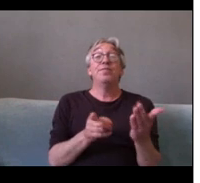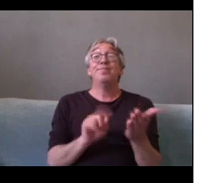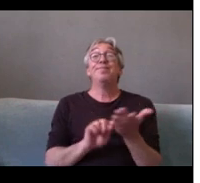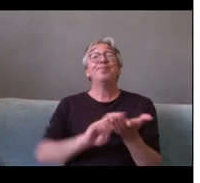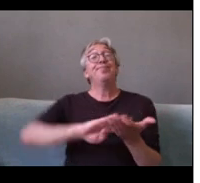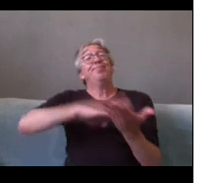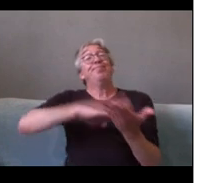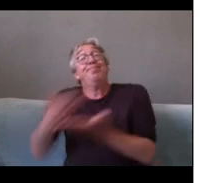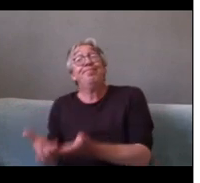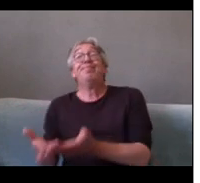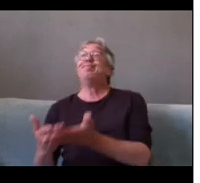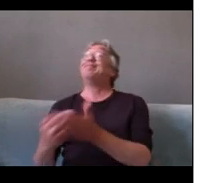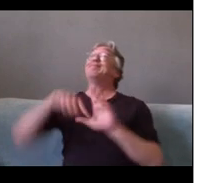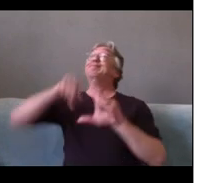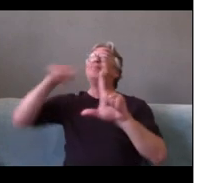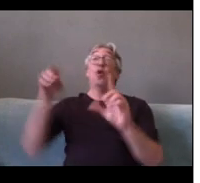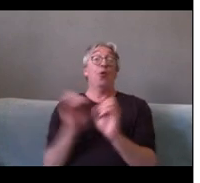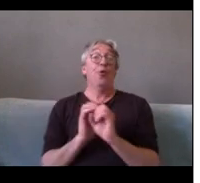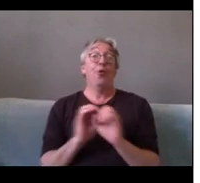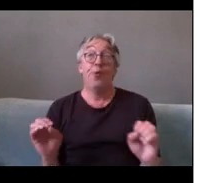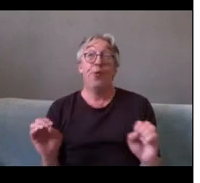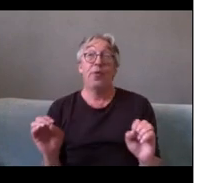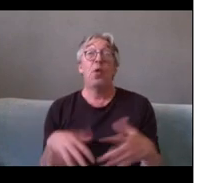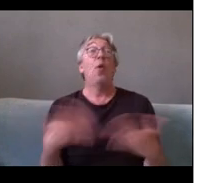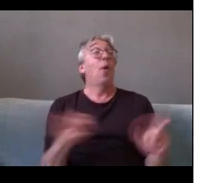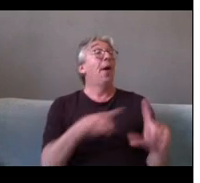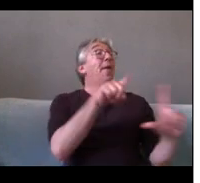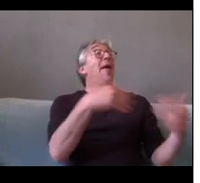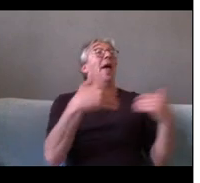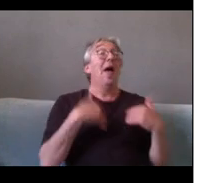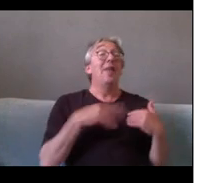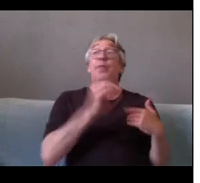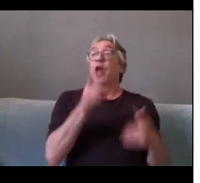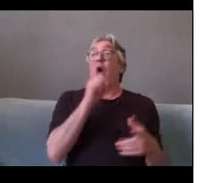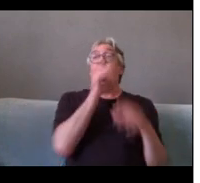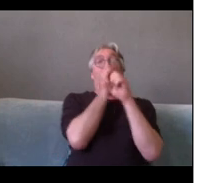Then there are different sources used by different countries.